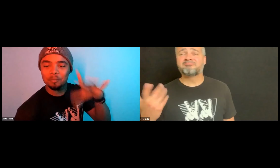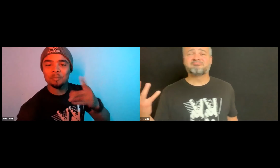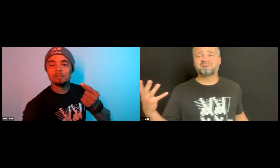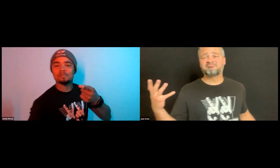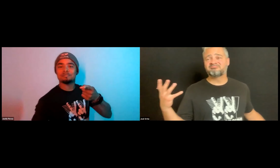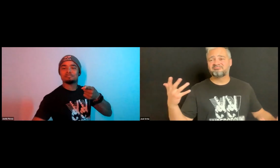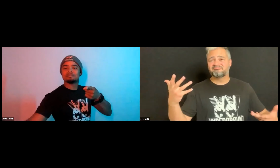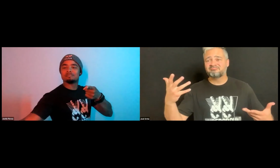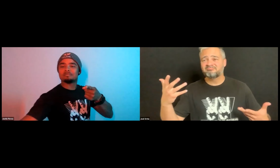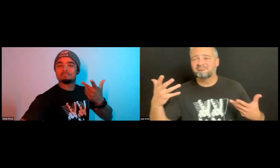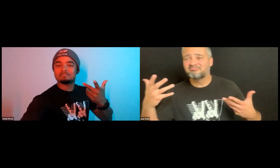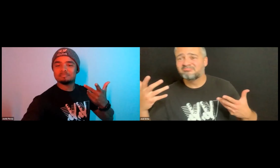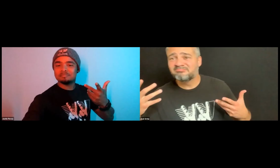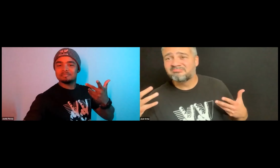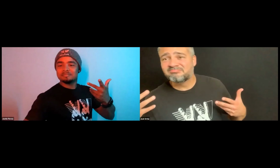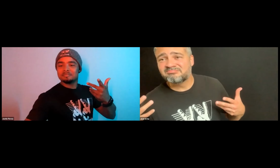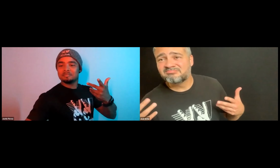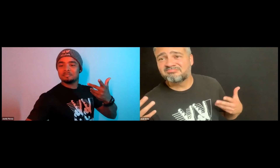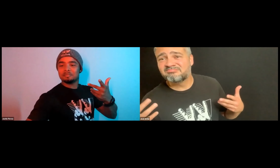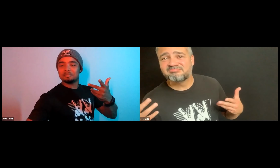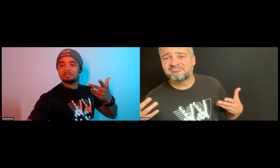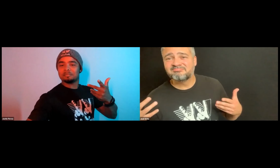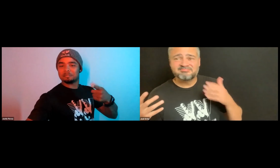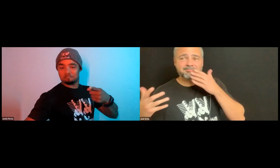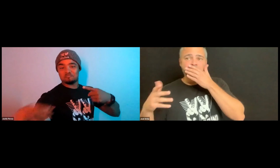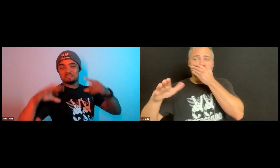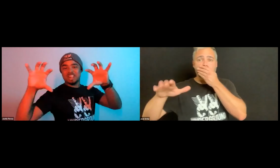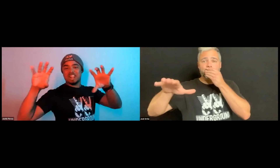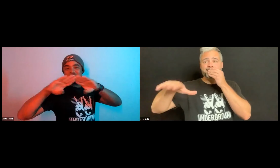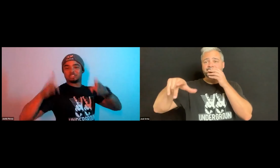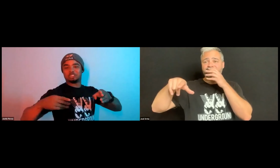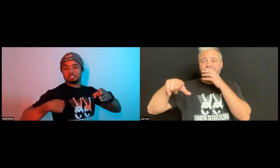Let me think.